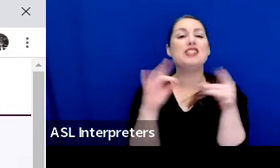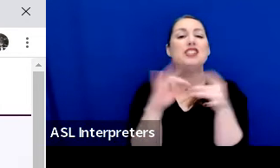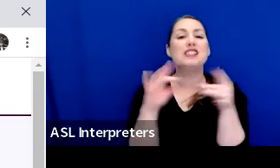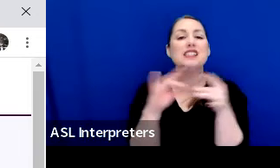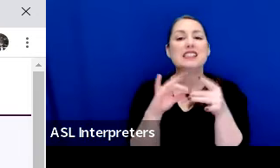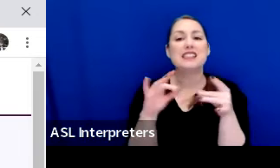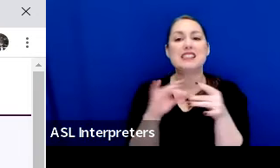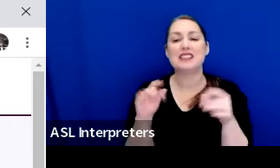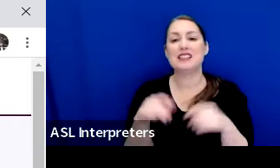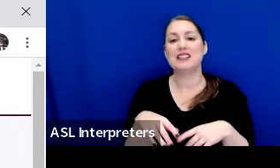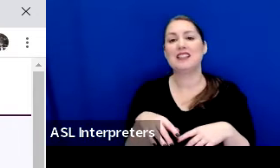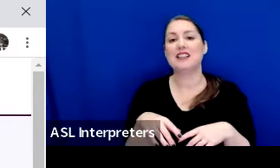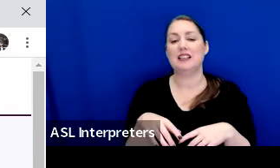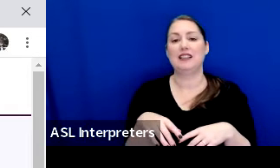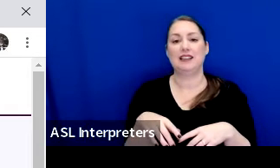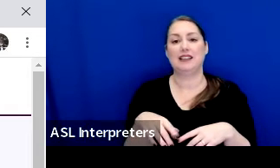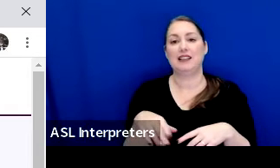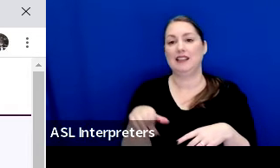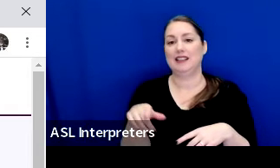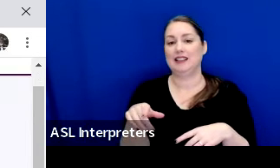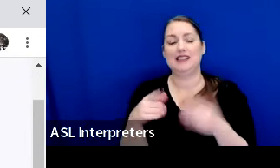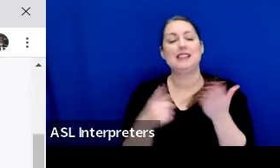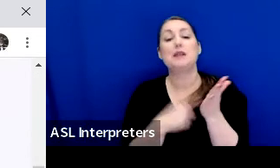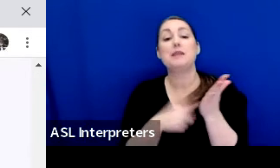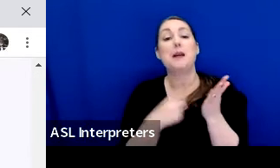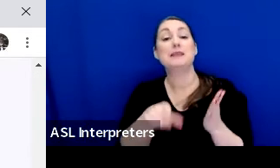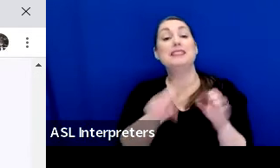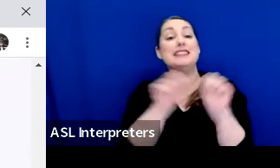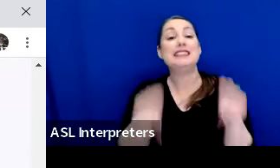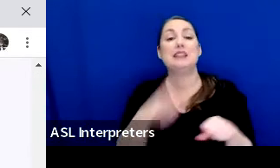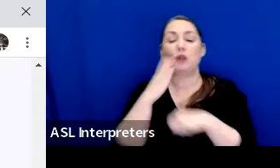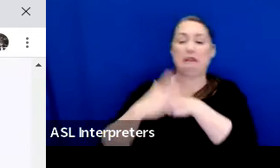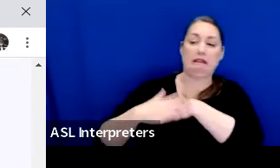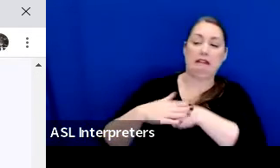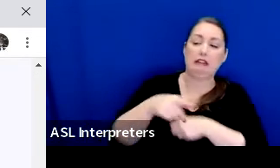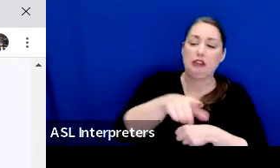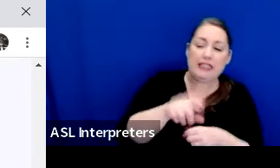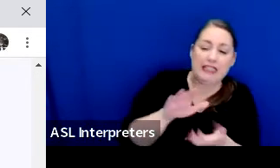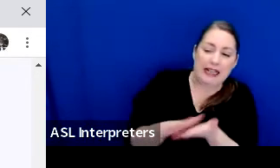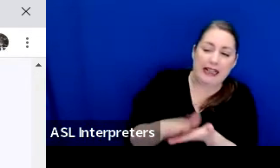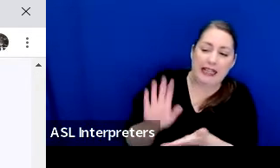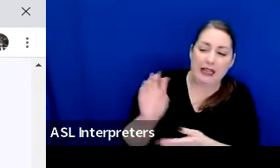you know, it's going to be cleaned a little bit because it's old, but then there's also forum.